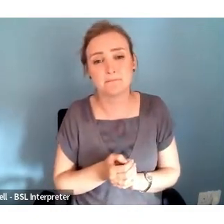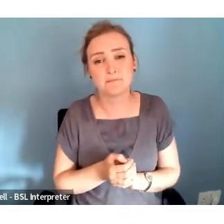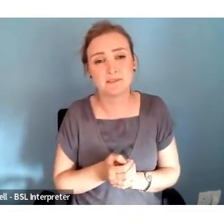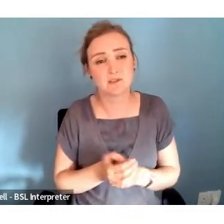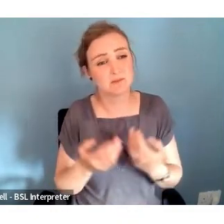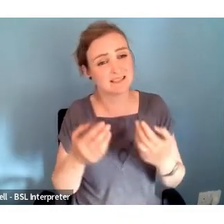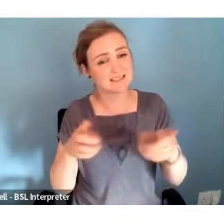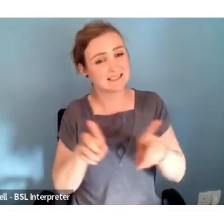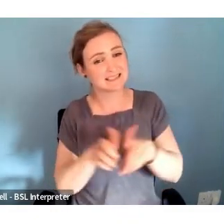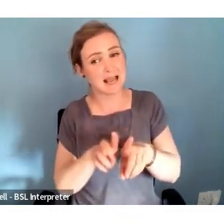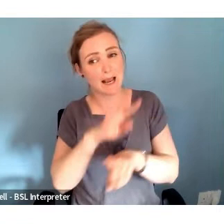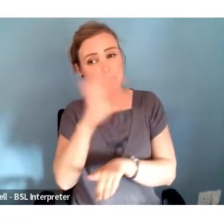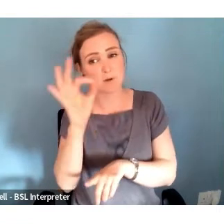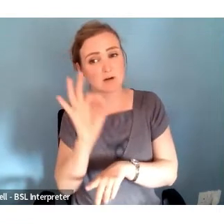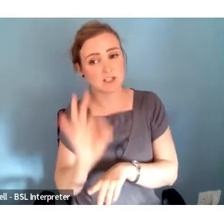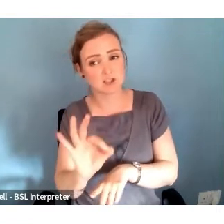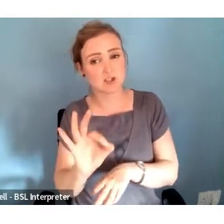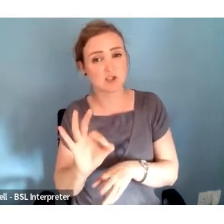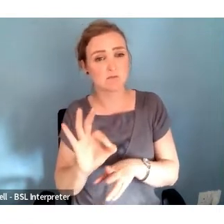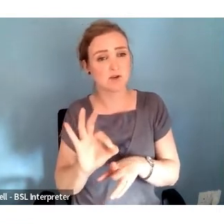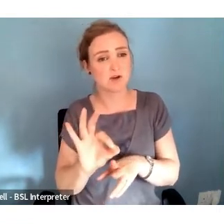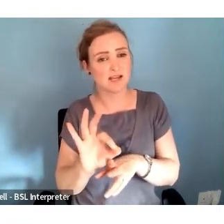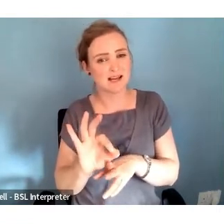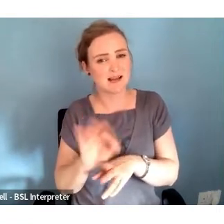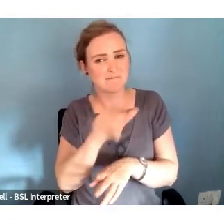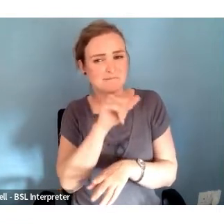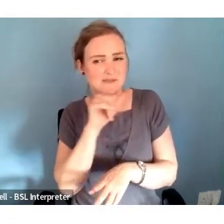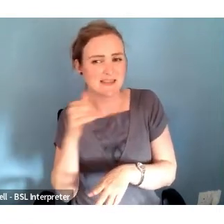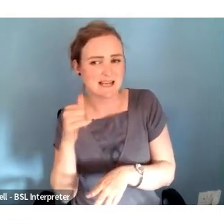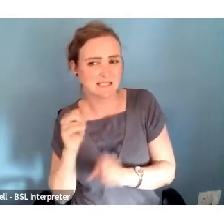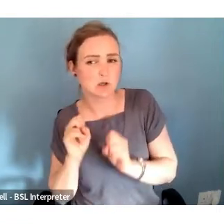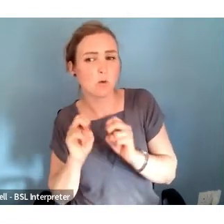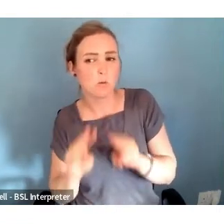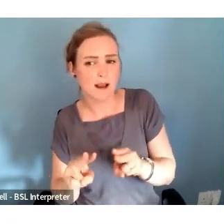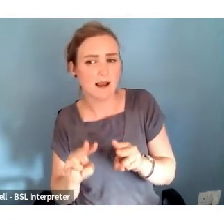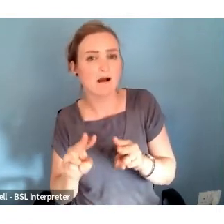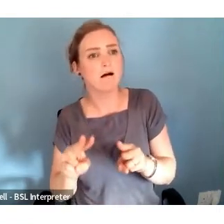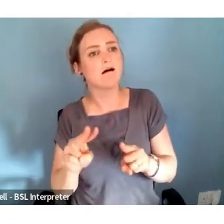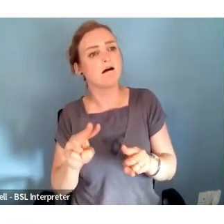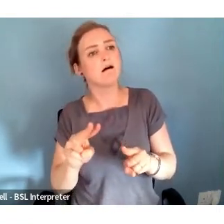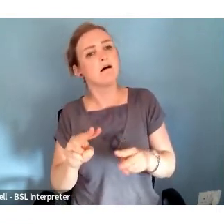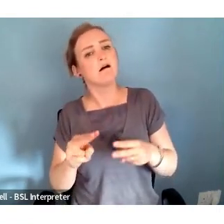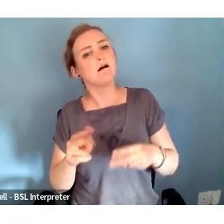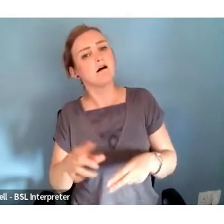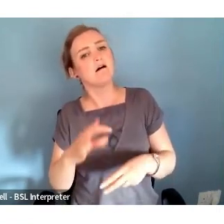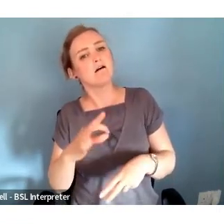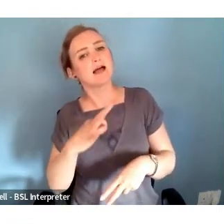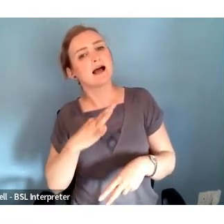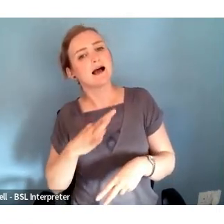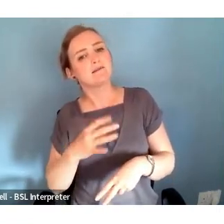friendly way and actually making candidates think yeah I can tell them. They have told me why they are asking me